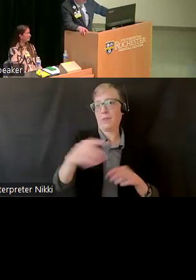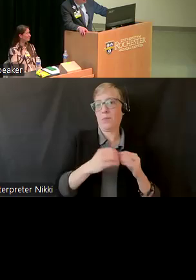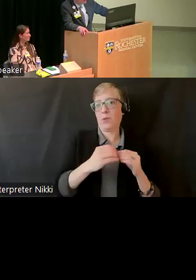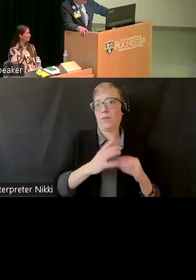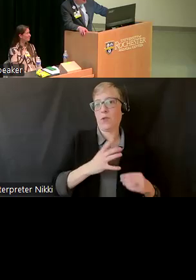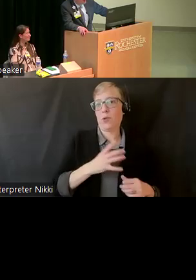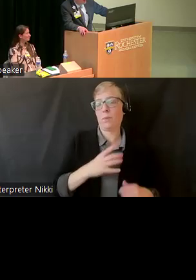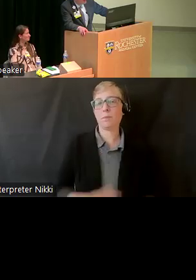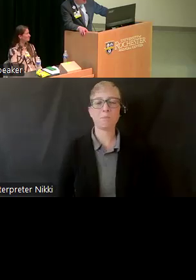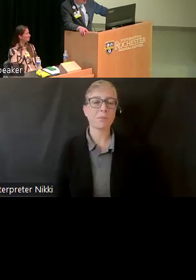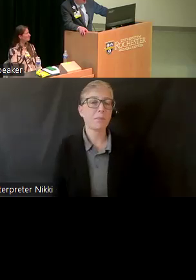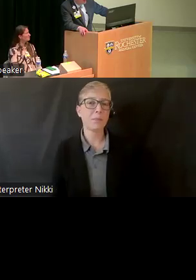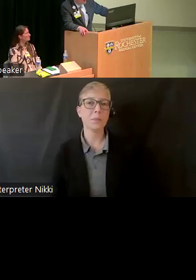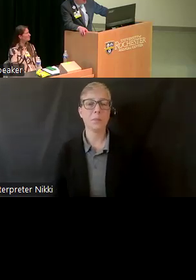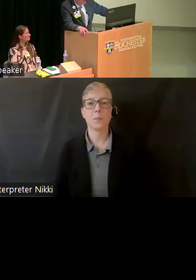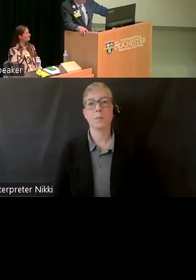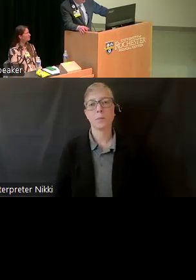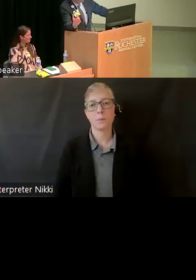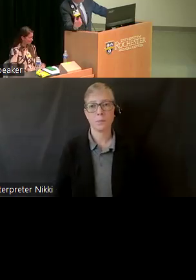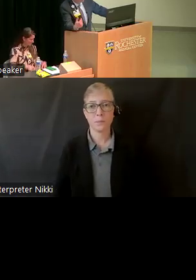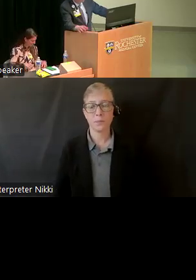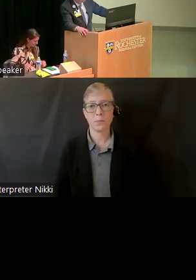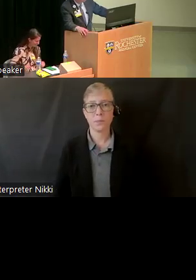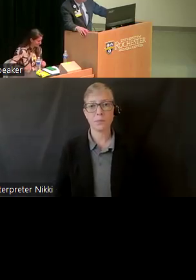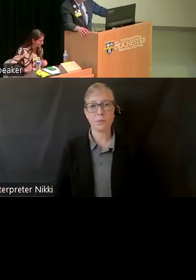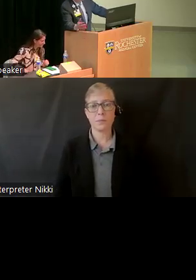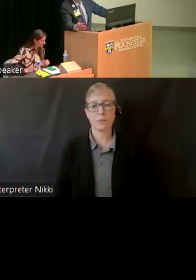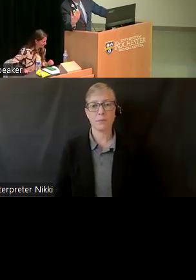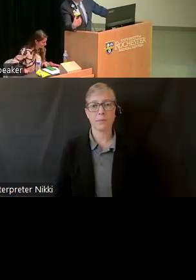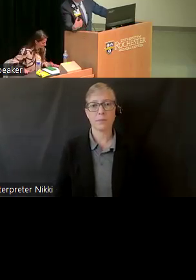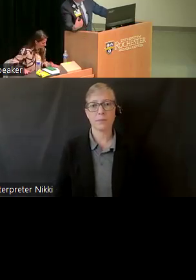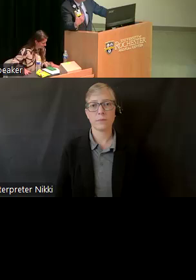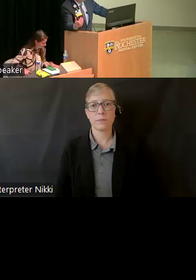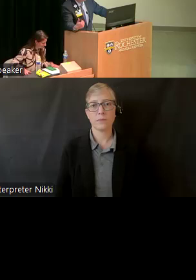cogent systematic way to to to be able to take those kind of ideas so then a team of people